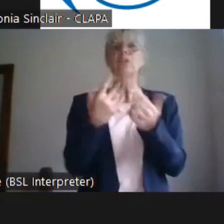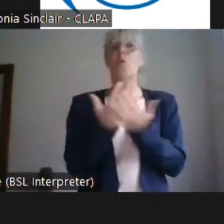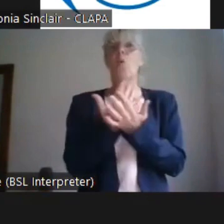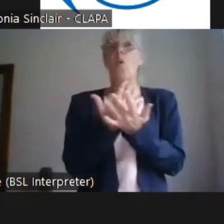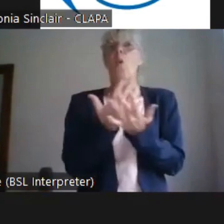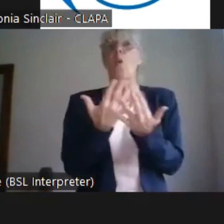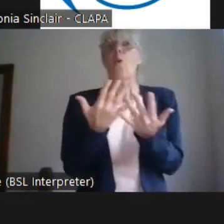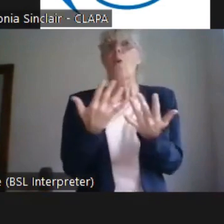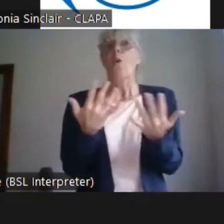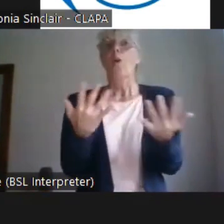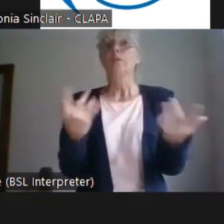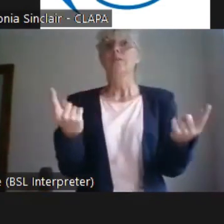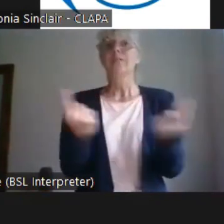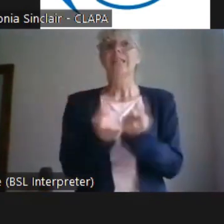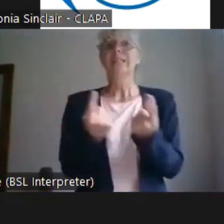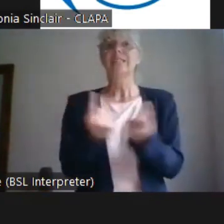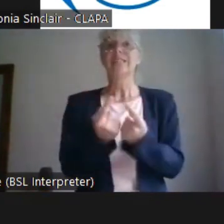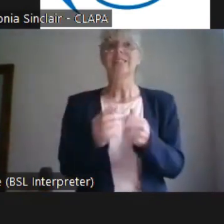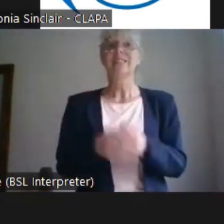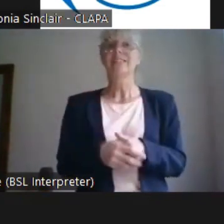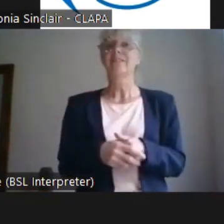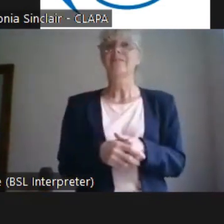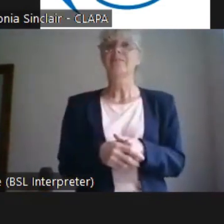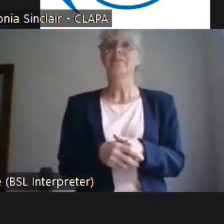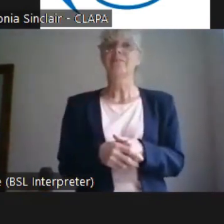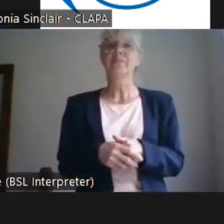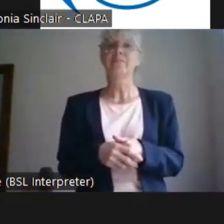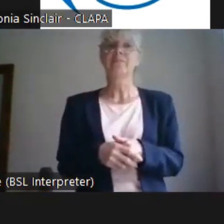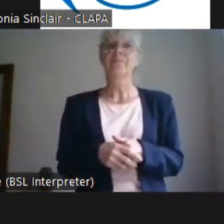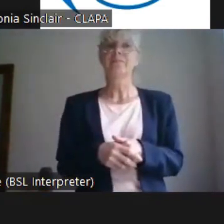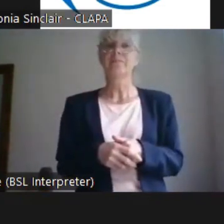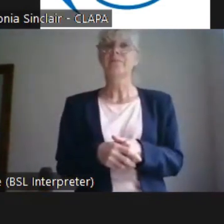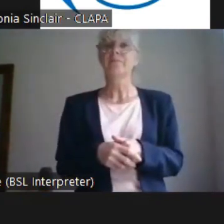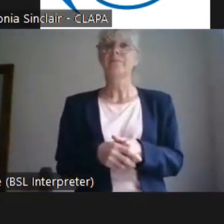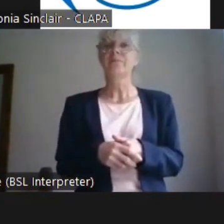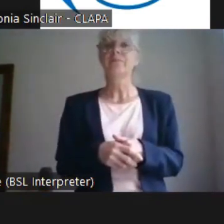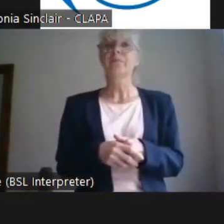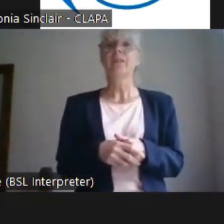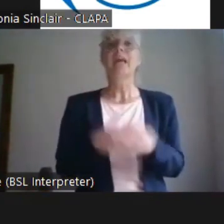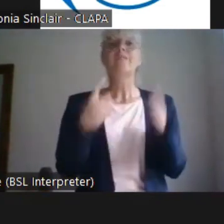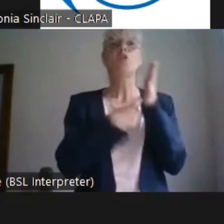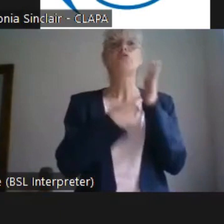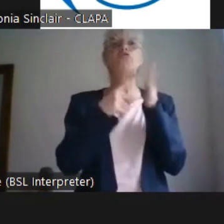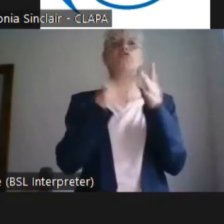um you're probably the next one to talk yeah I've got a Roger pen here lovely yeah which